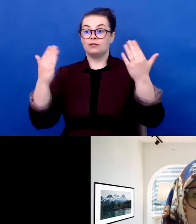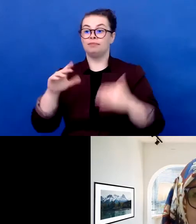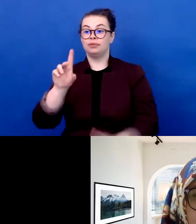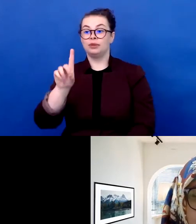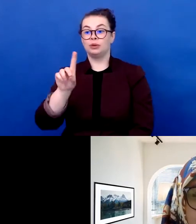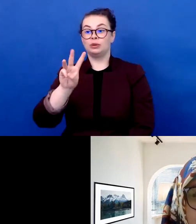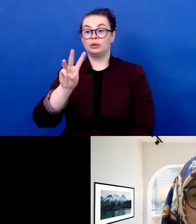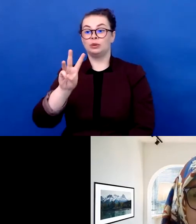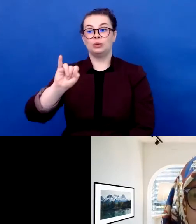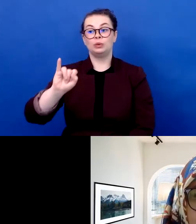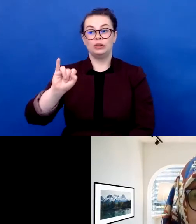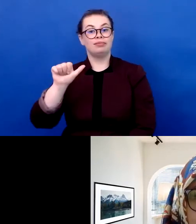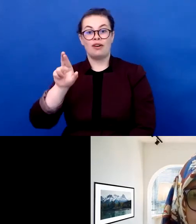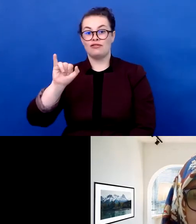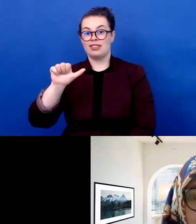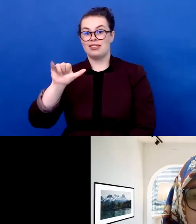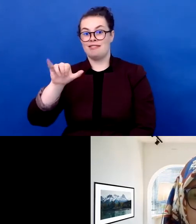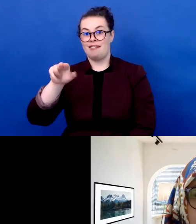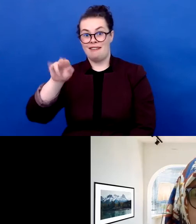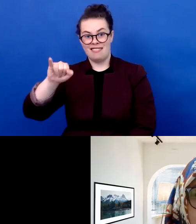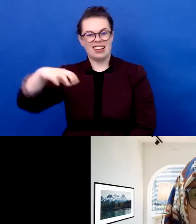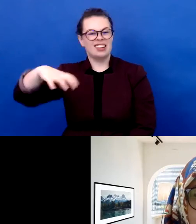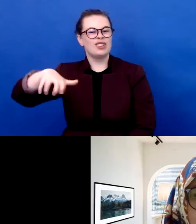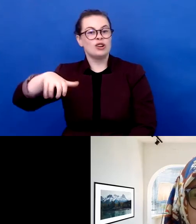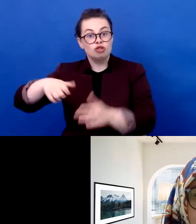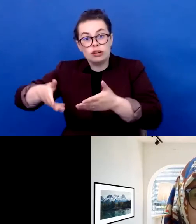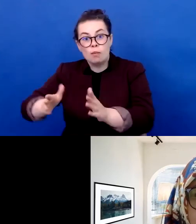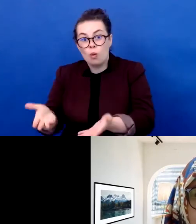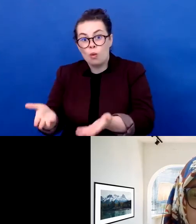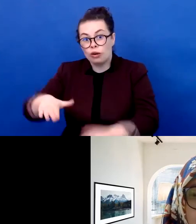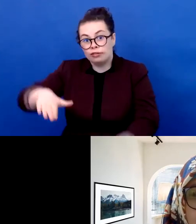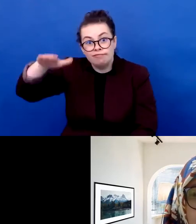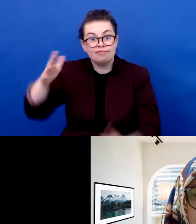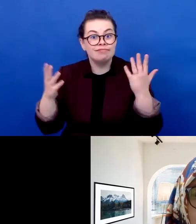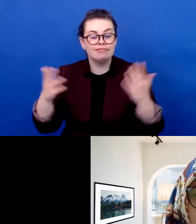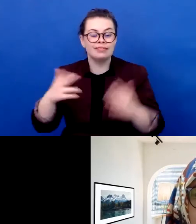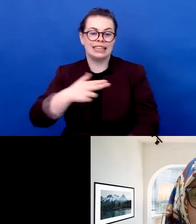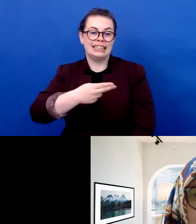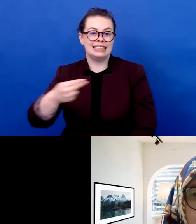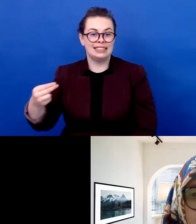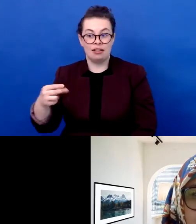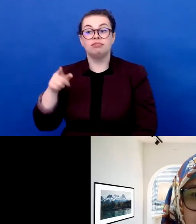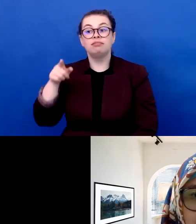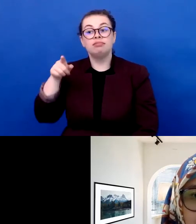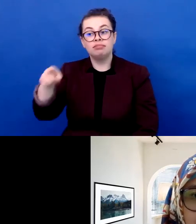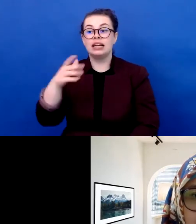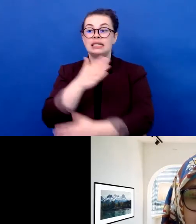again dewey is the program officer of disability rights fund this and disability rights advocacy